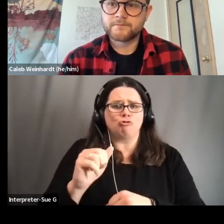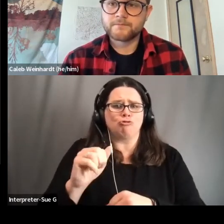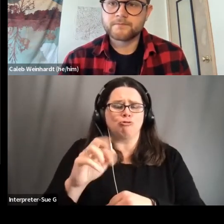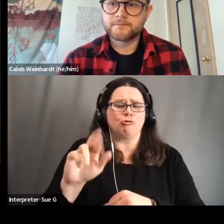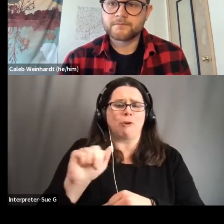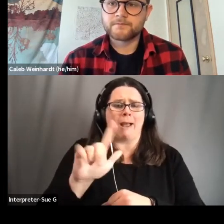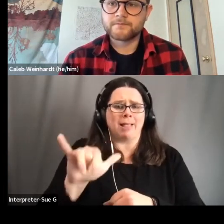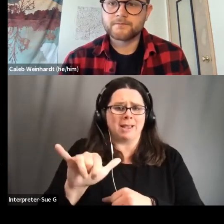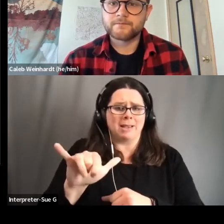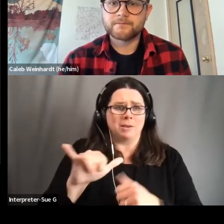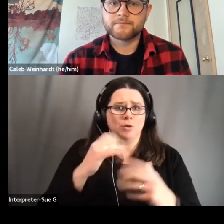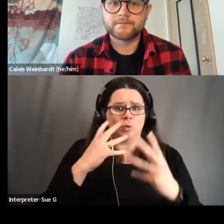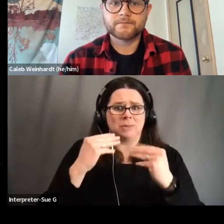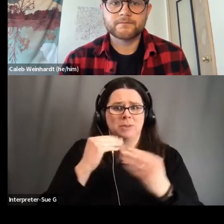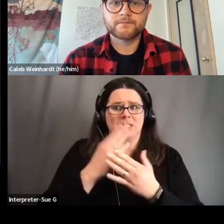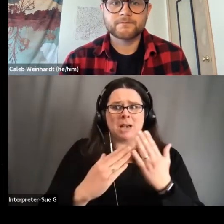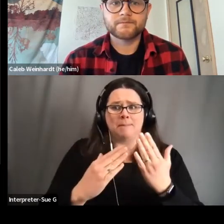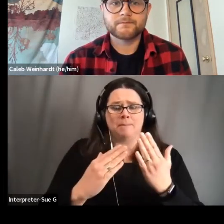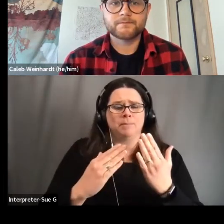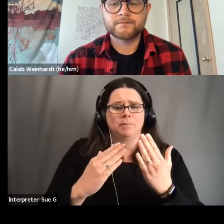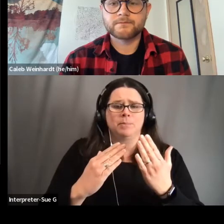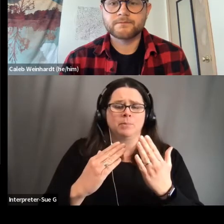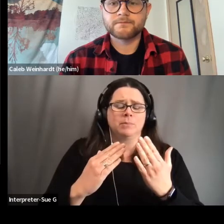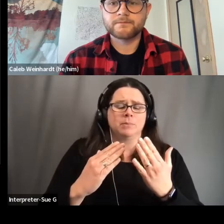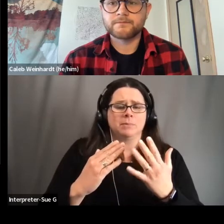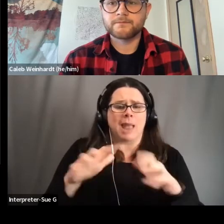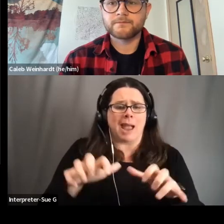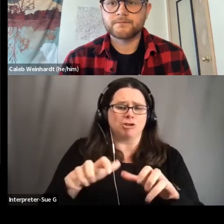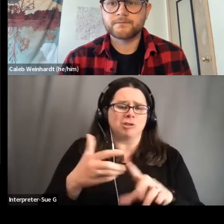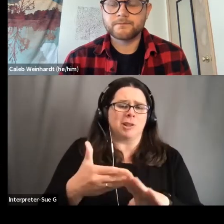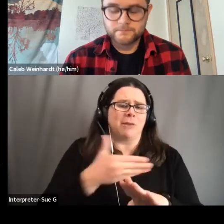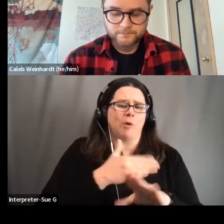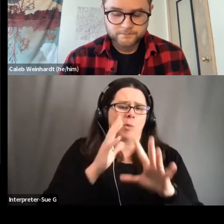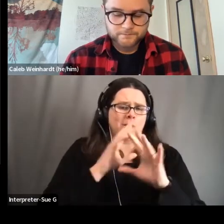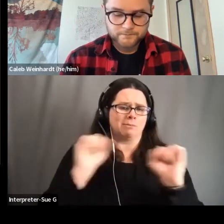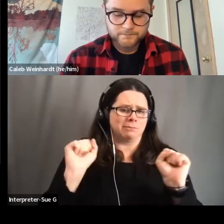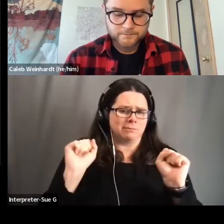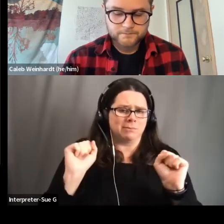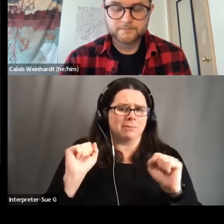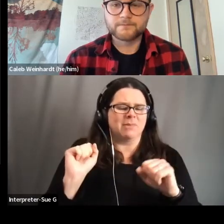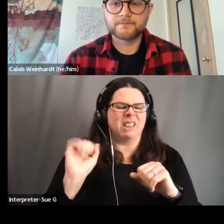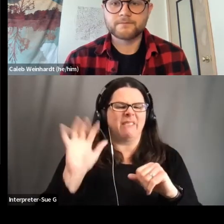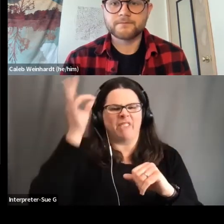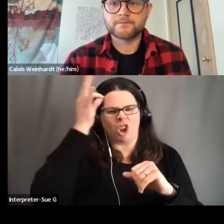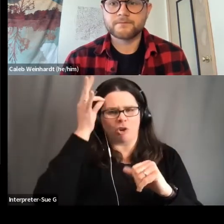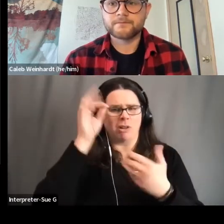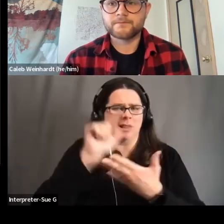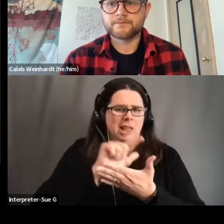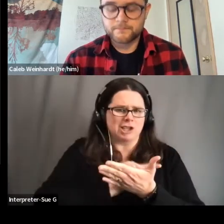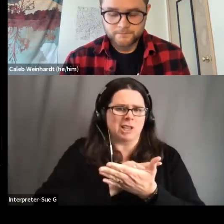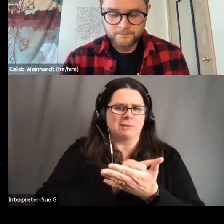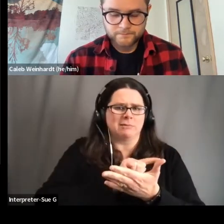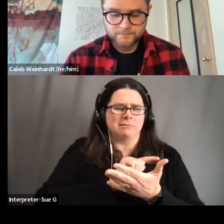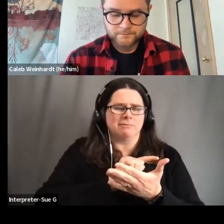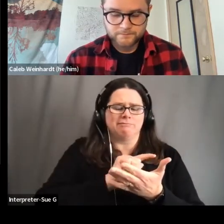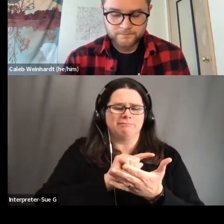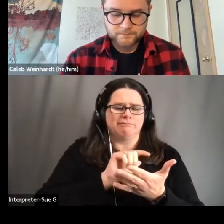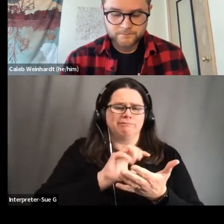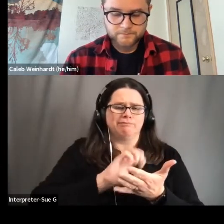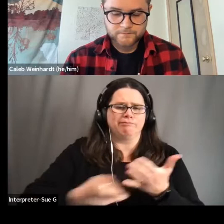some of the actions under the former Administration when there were some rollbacks in federal legislation that were anti-trans and this 17-year-old